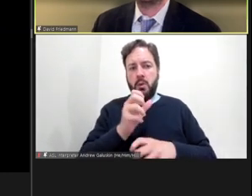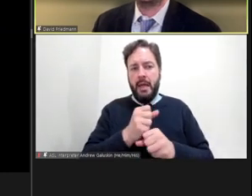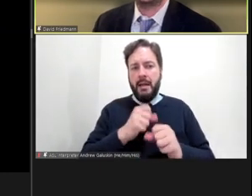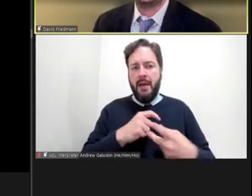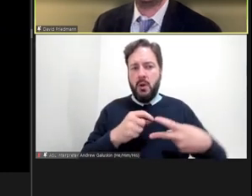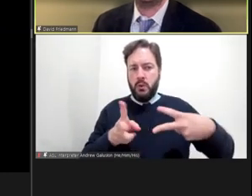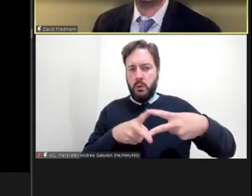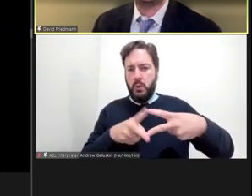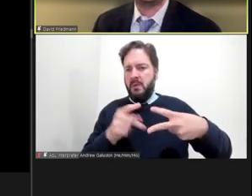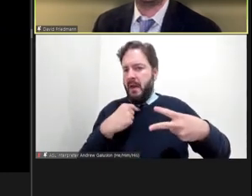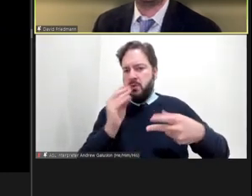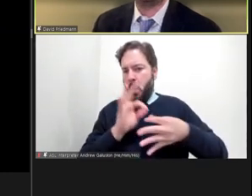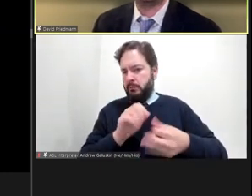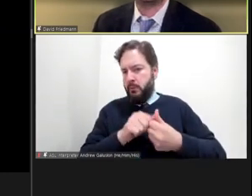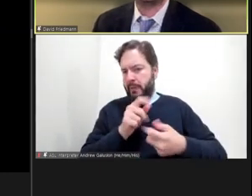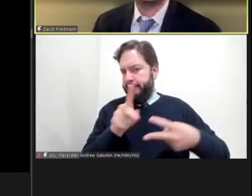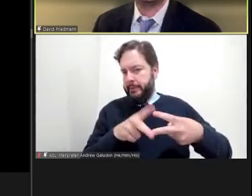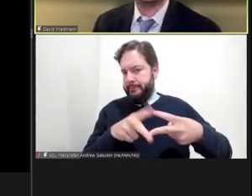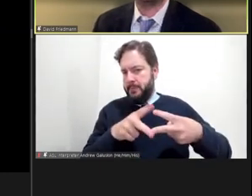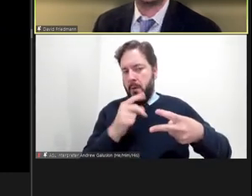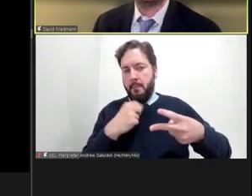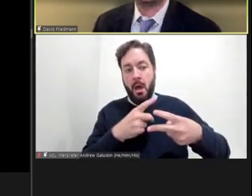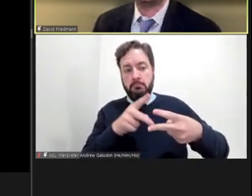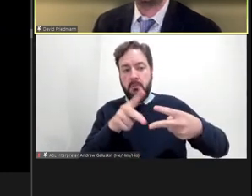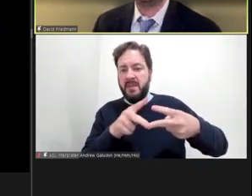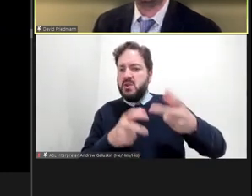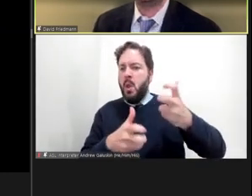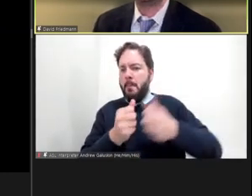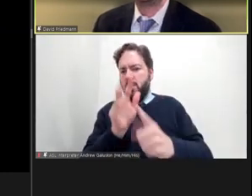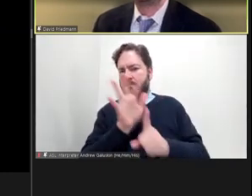personal connection with these. But they're some of the more prominent ones in the field.